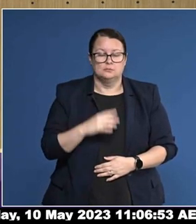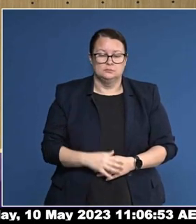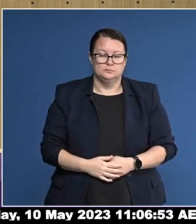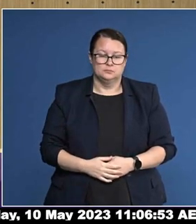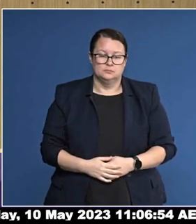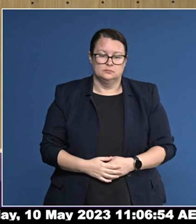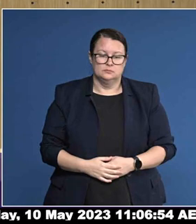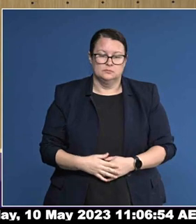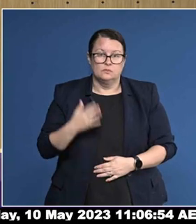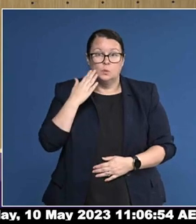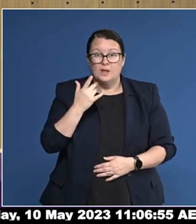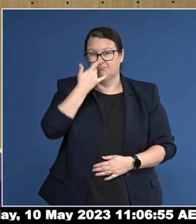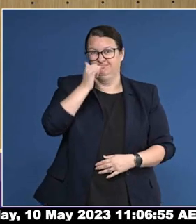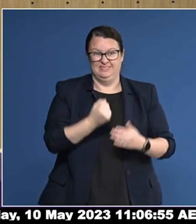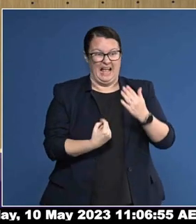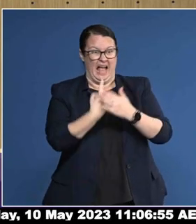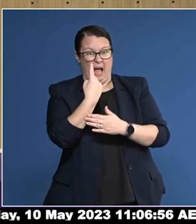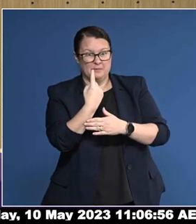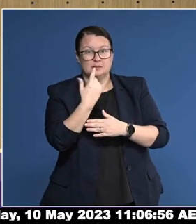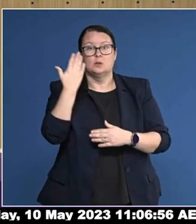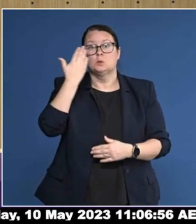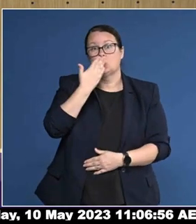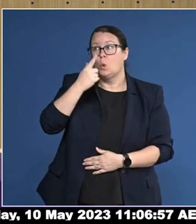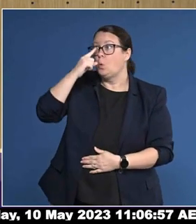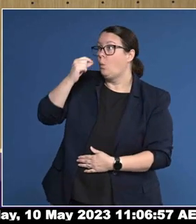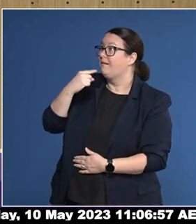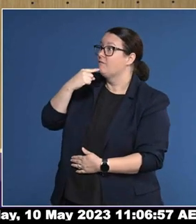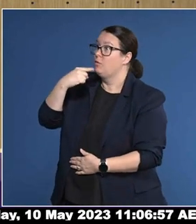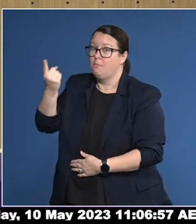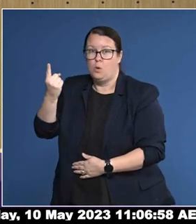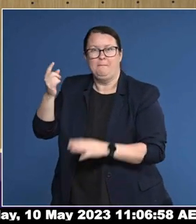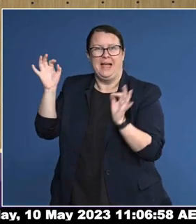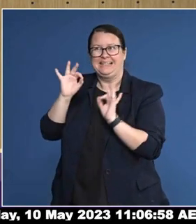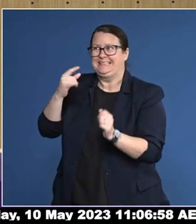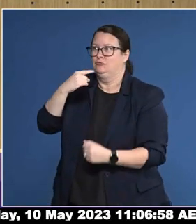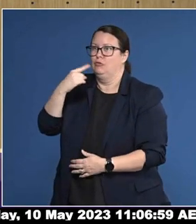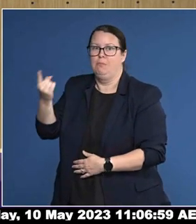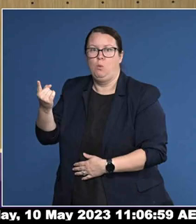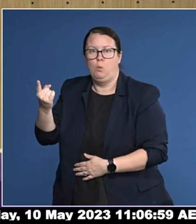could be improved, the lack of reporting could well reflect the fact that they just